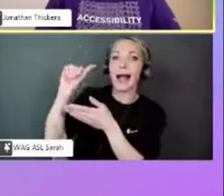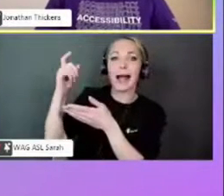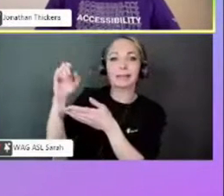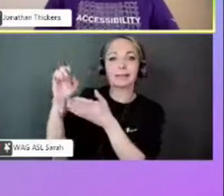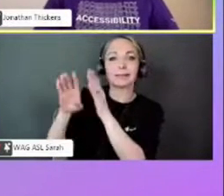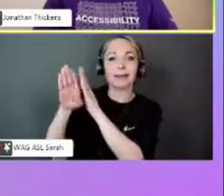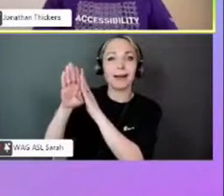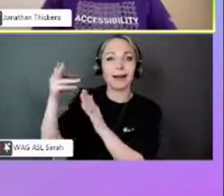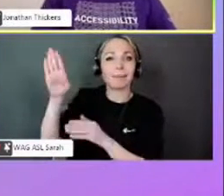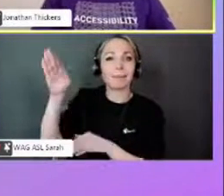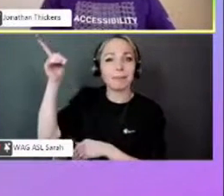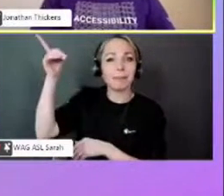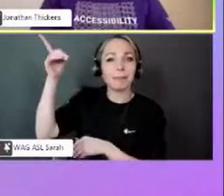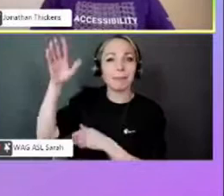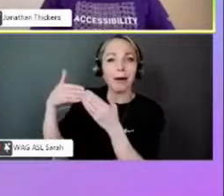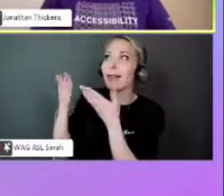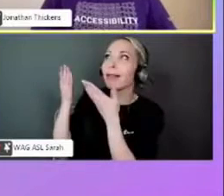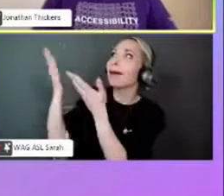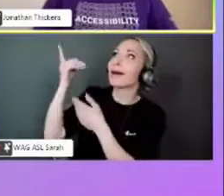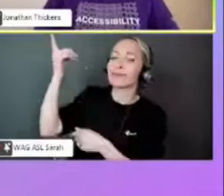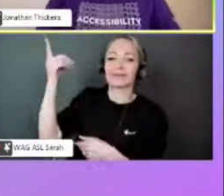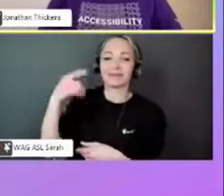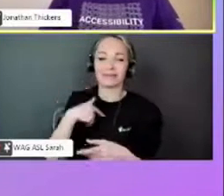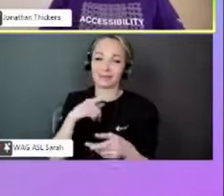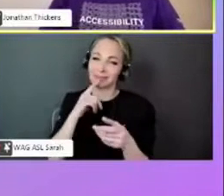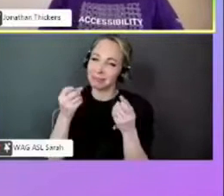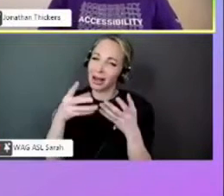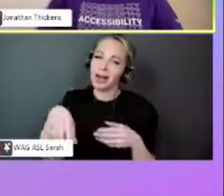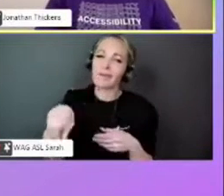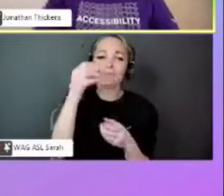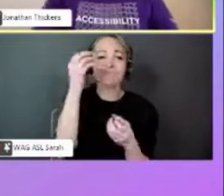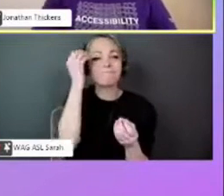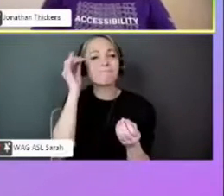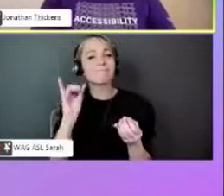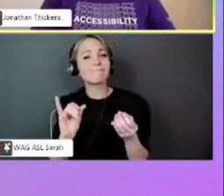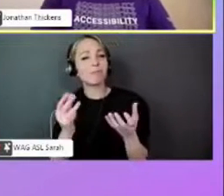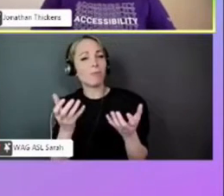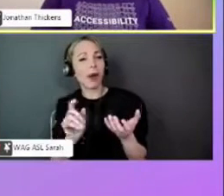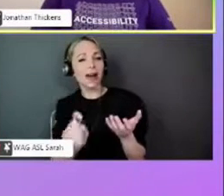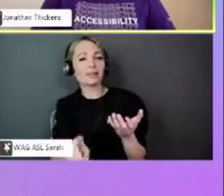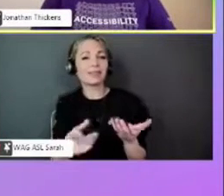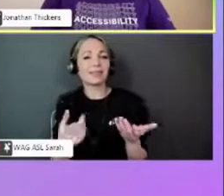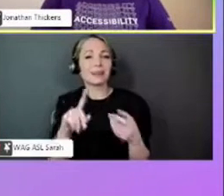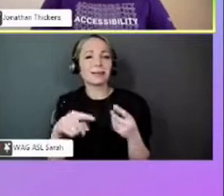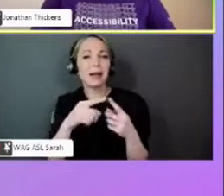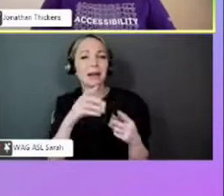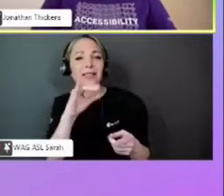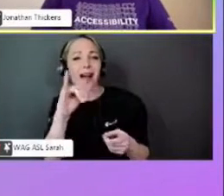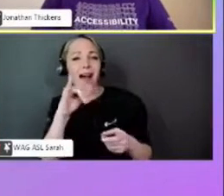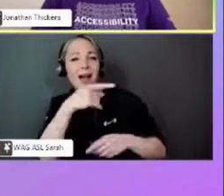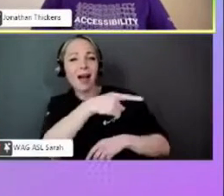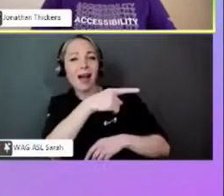I'm sure more than a few of you are getting ready to ask, "What about my CI platform? Can I stop the build or prevent a PR from being merged